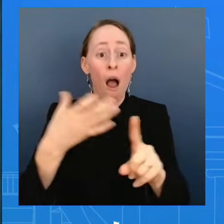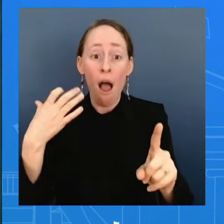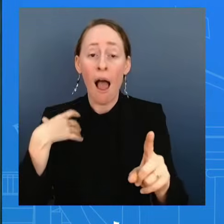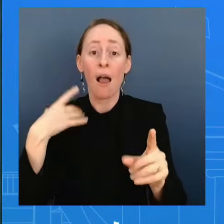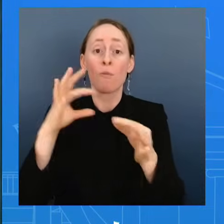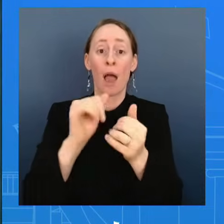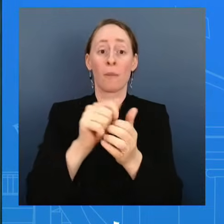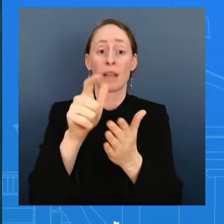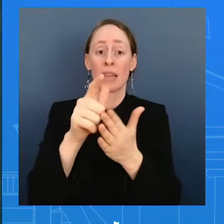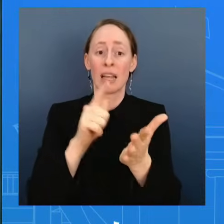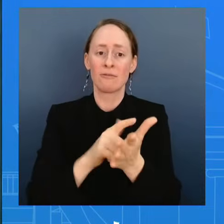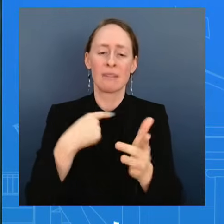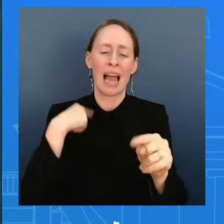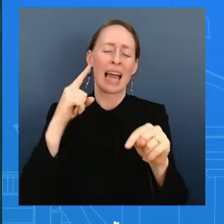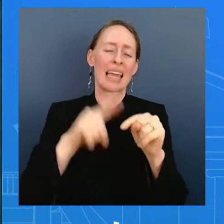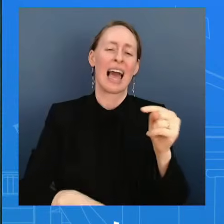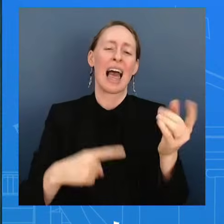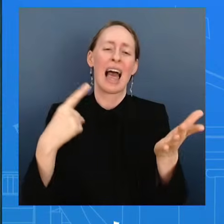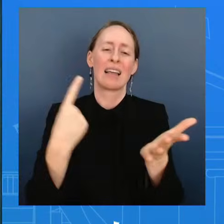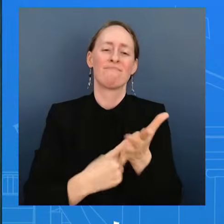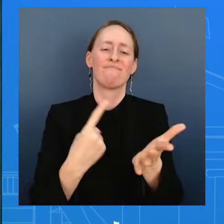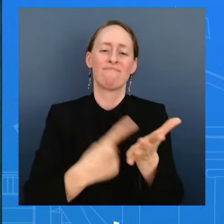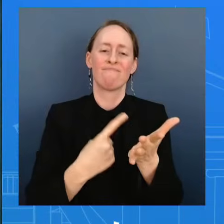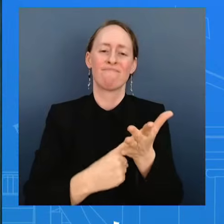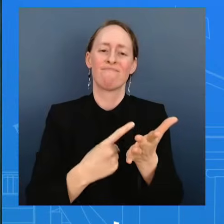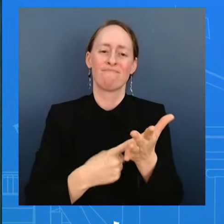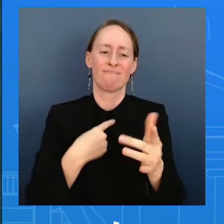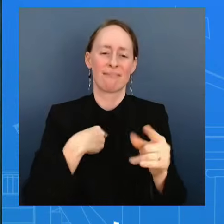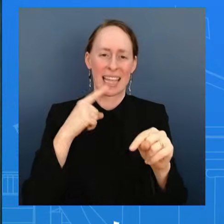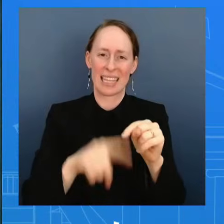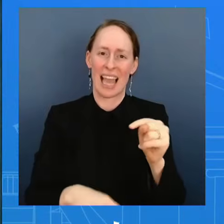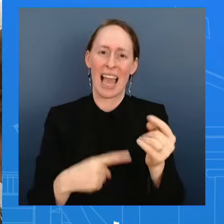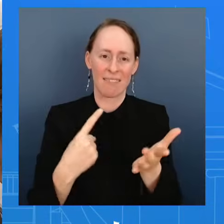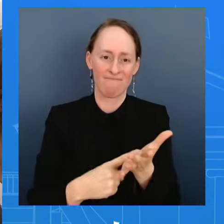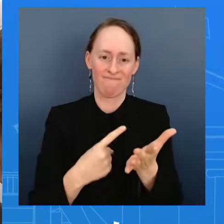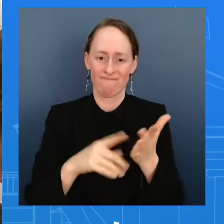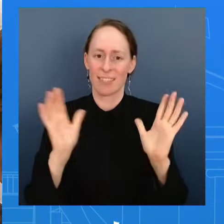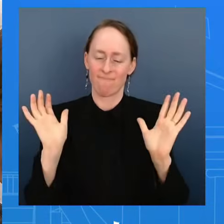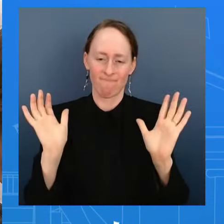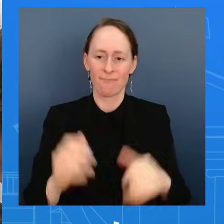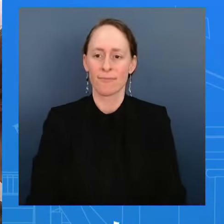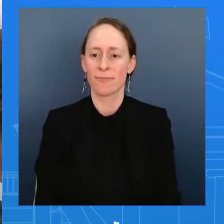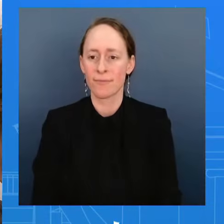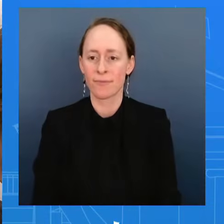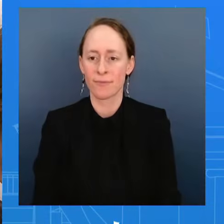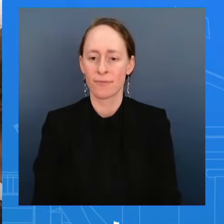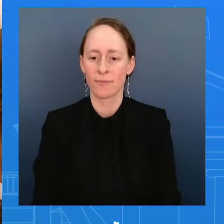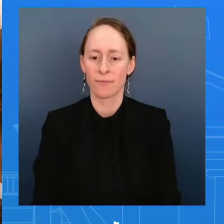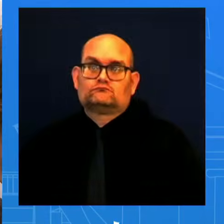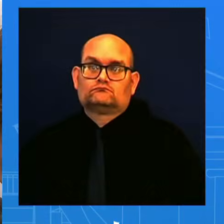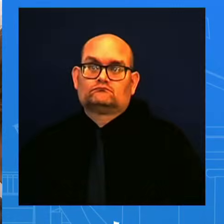And at the center of those historical piece of legislation, you had equity. Equity was always at the center of that,